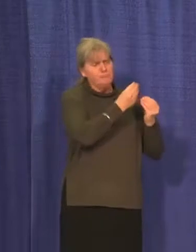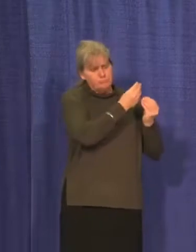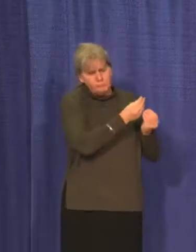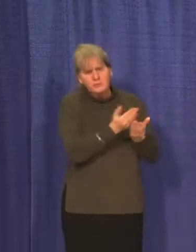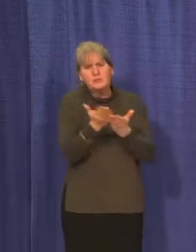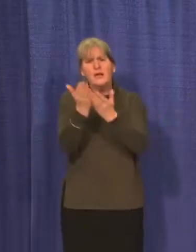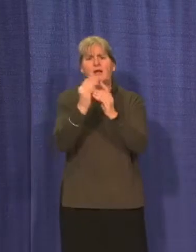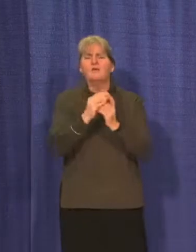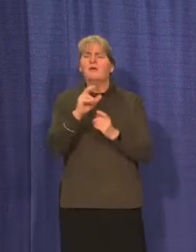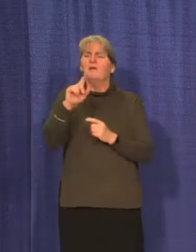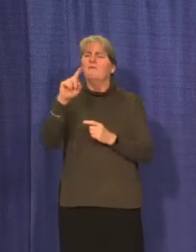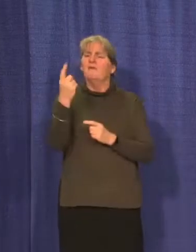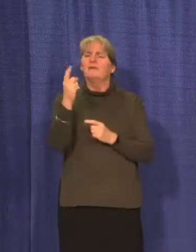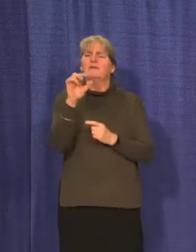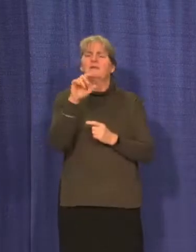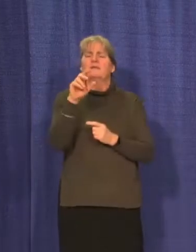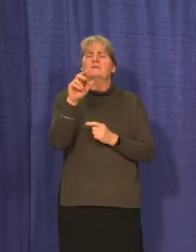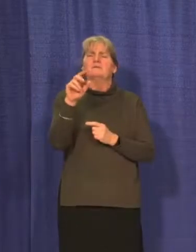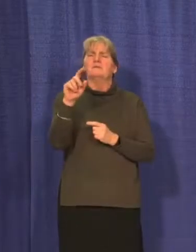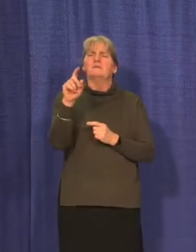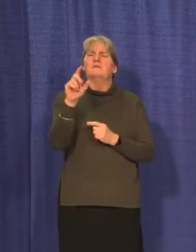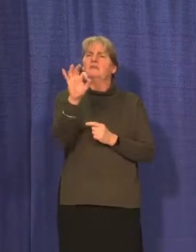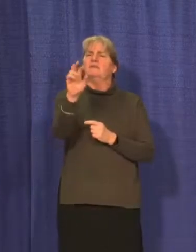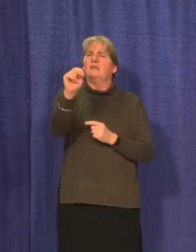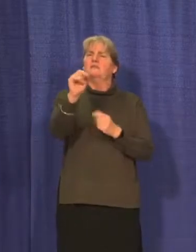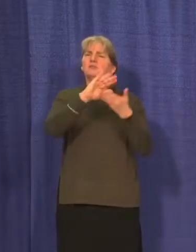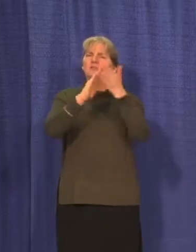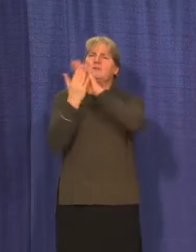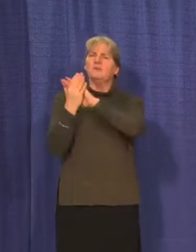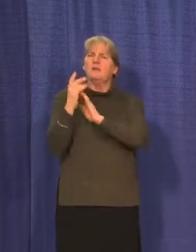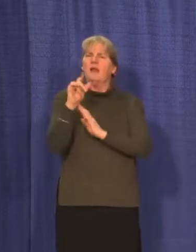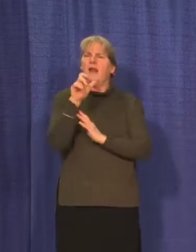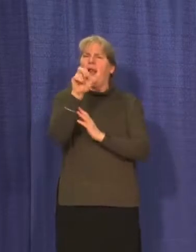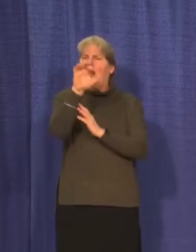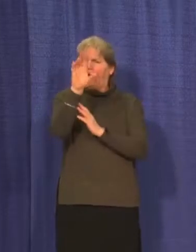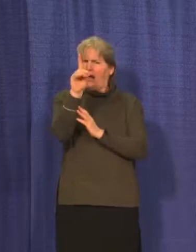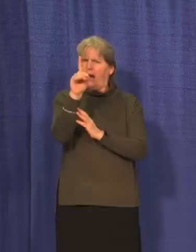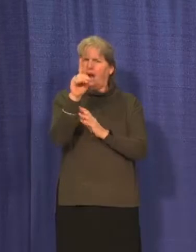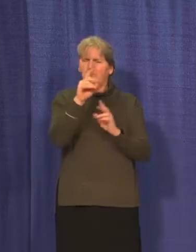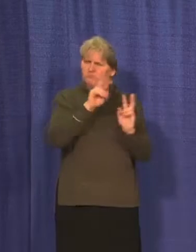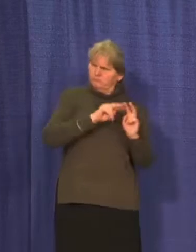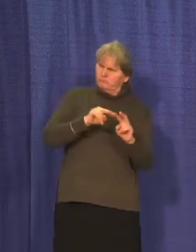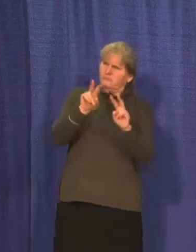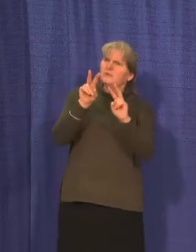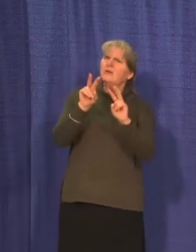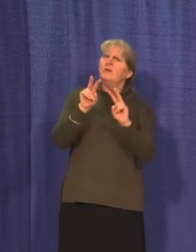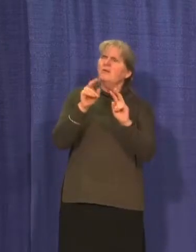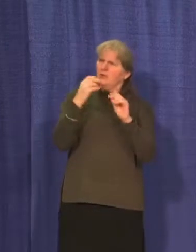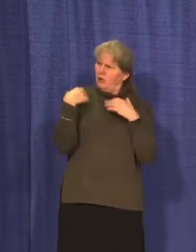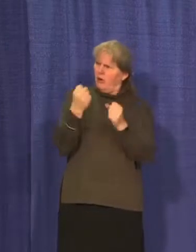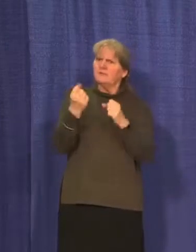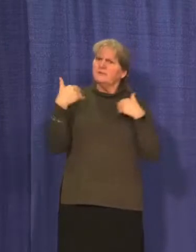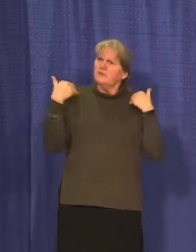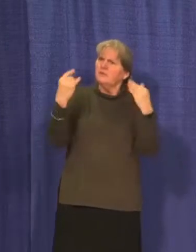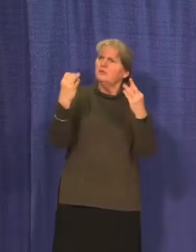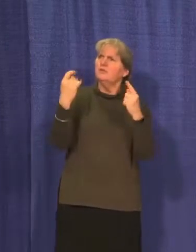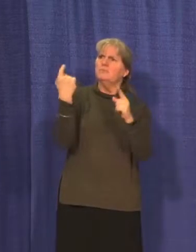Nation, and demonstrates that with good information, people can have confidence to do the right thing.